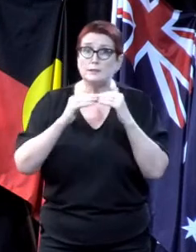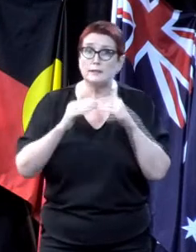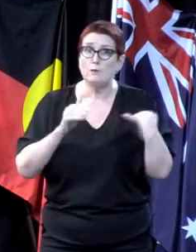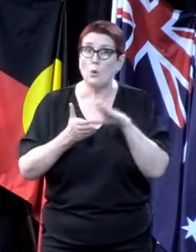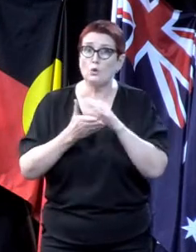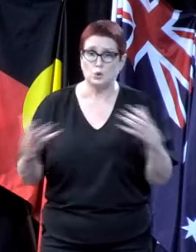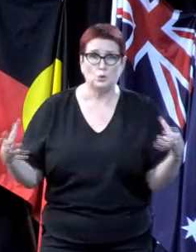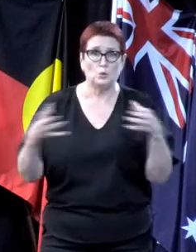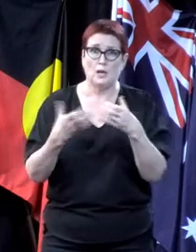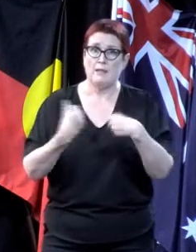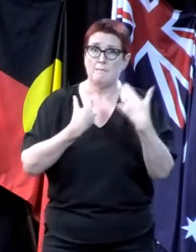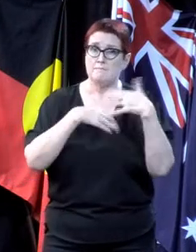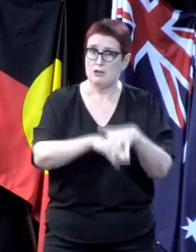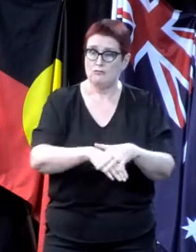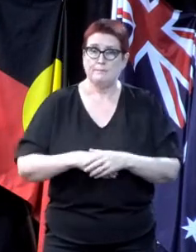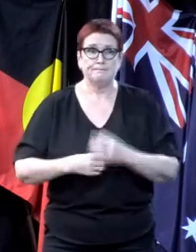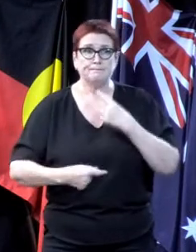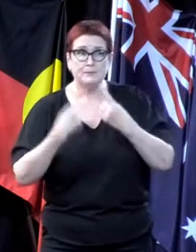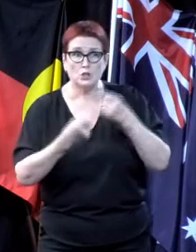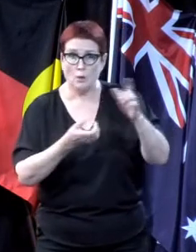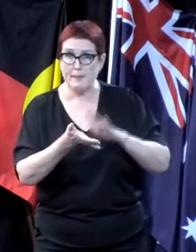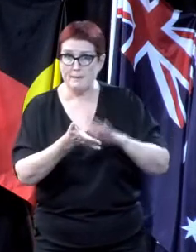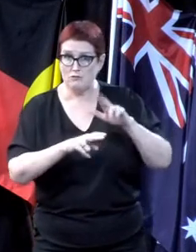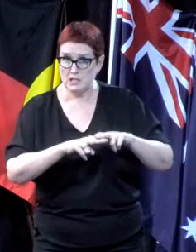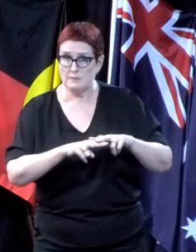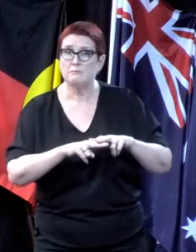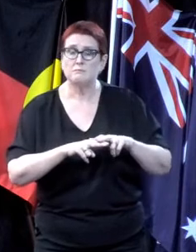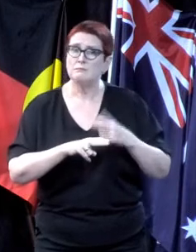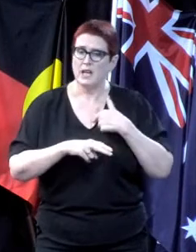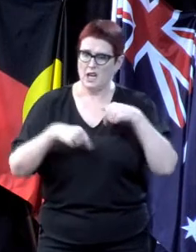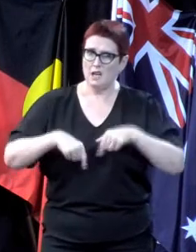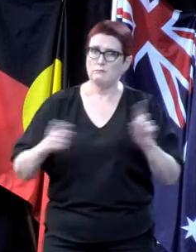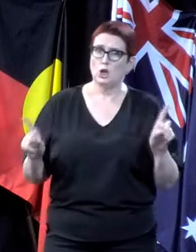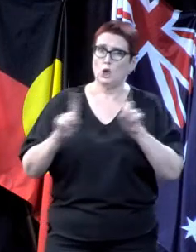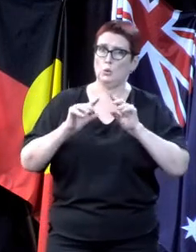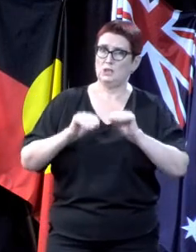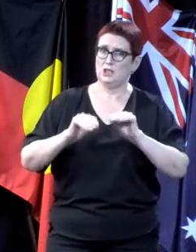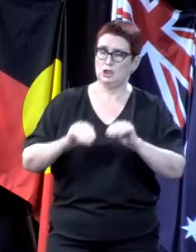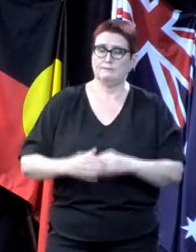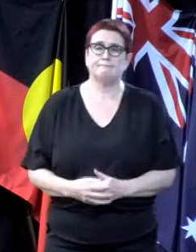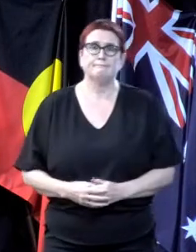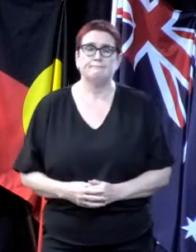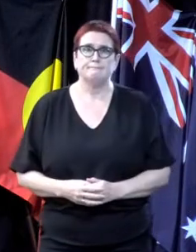She explained to the parent that we co-teach, and that’s how the adjustments will work in the classroom.